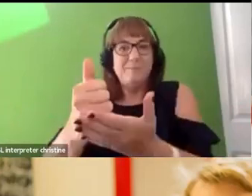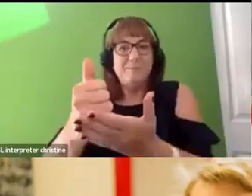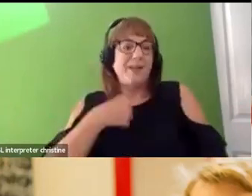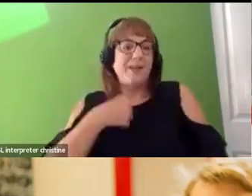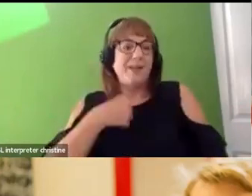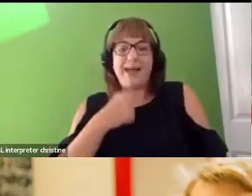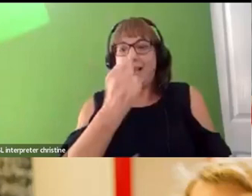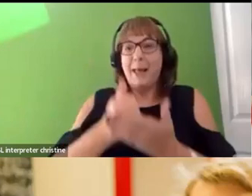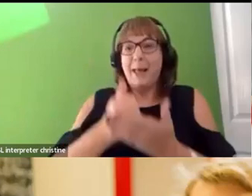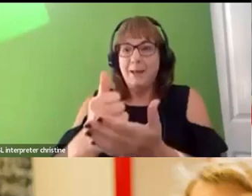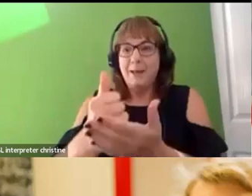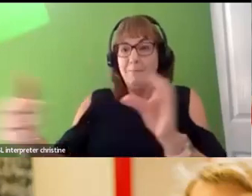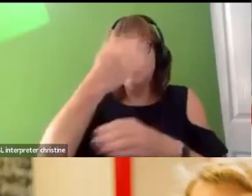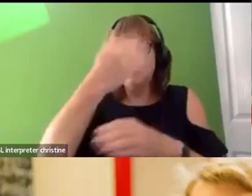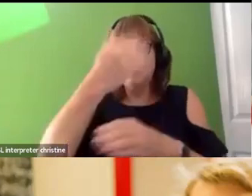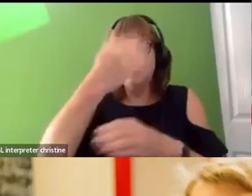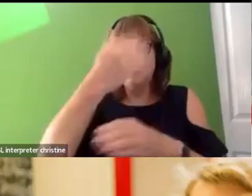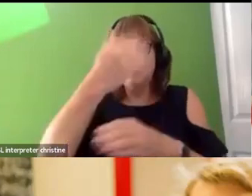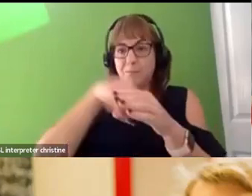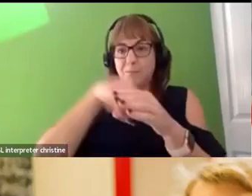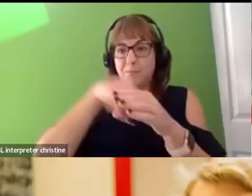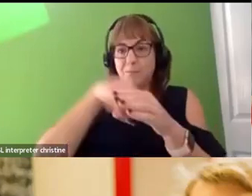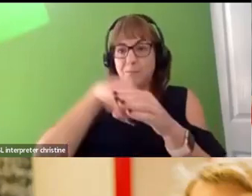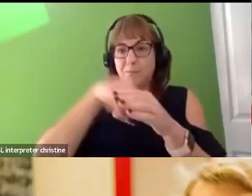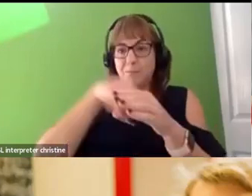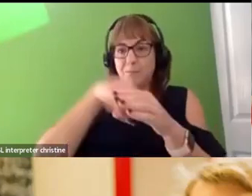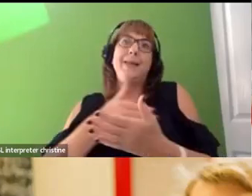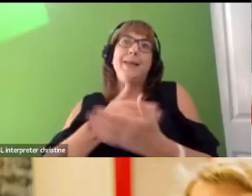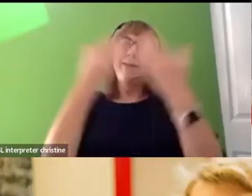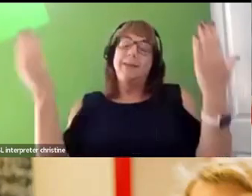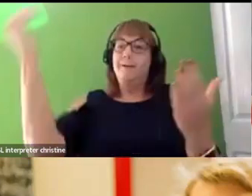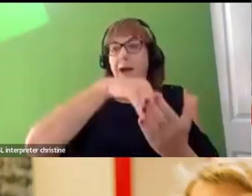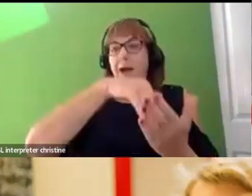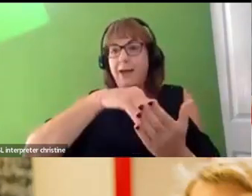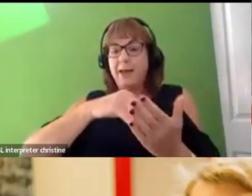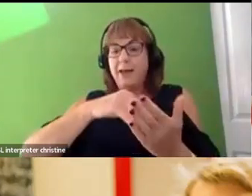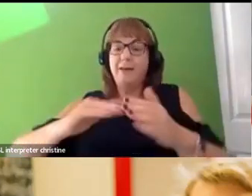to be able to join in. The day arrived, the ramps were ready, he came into the room. He